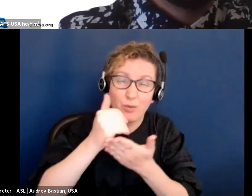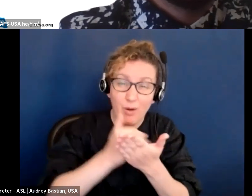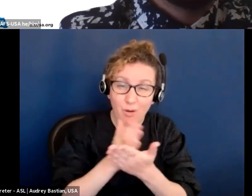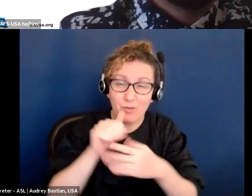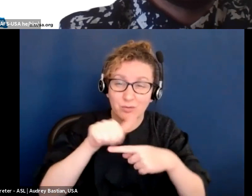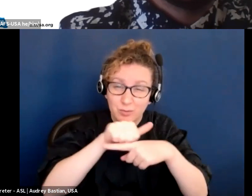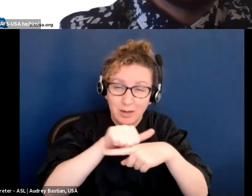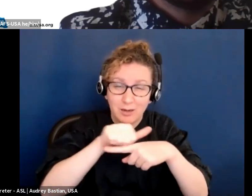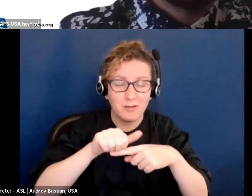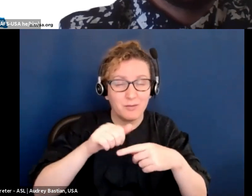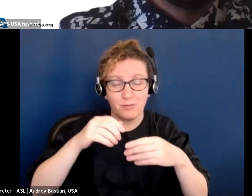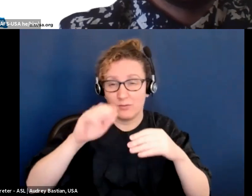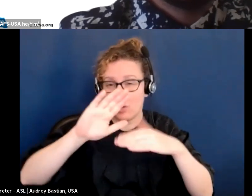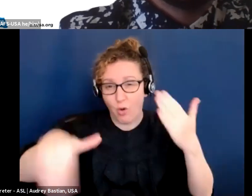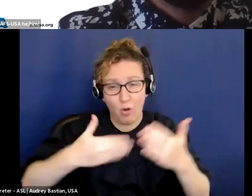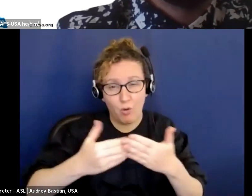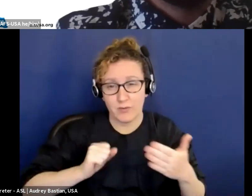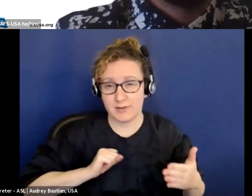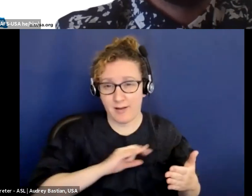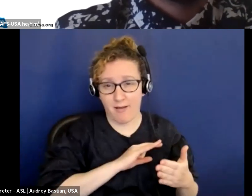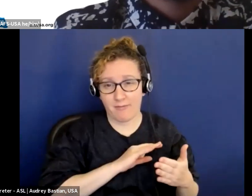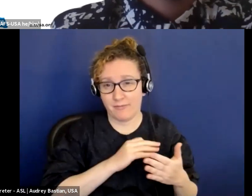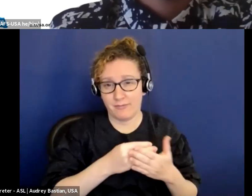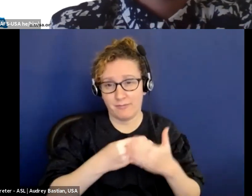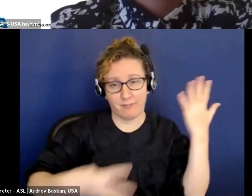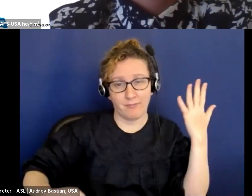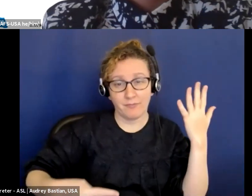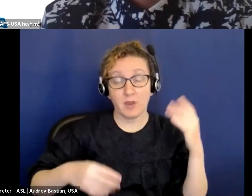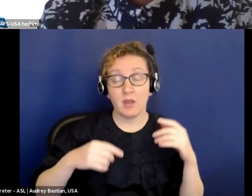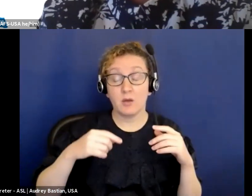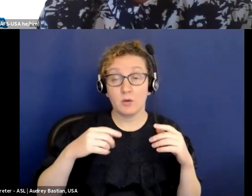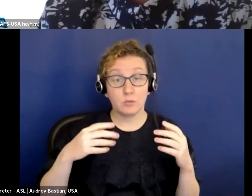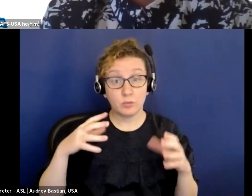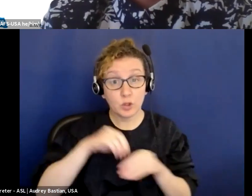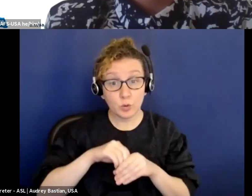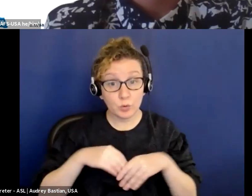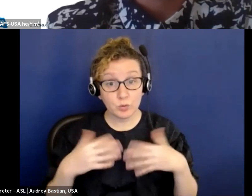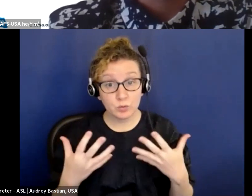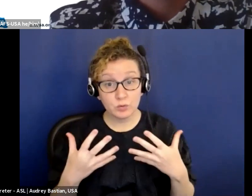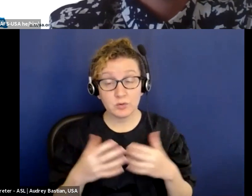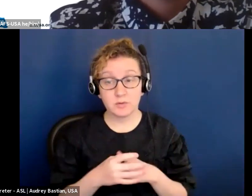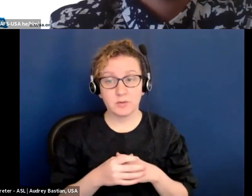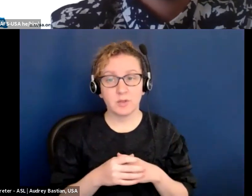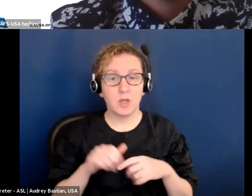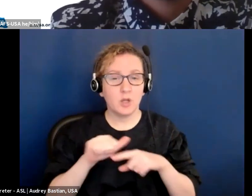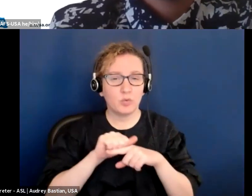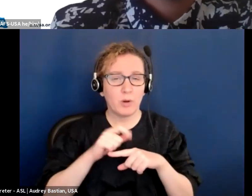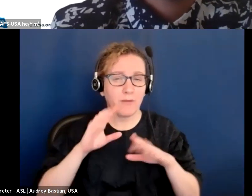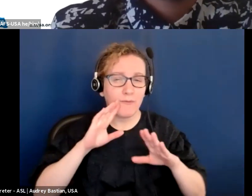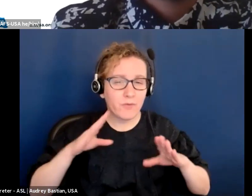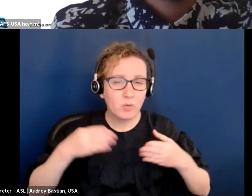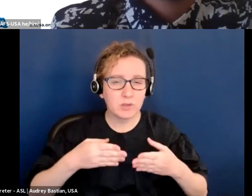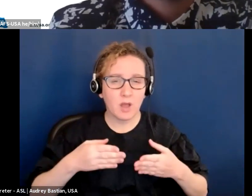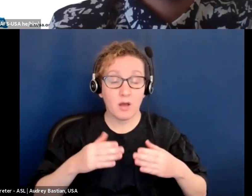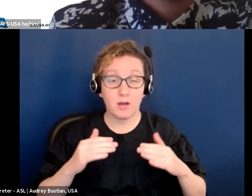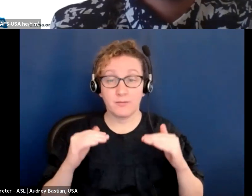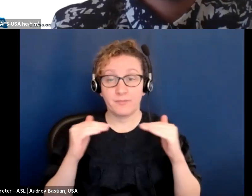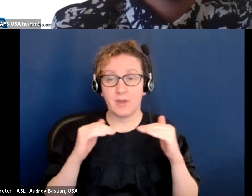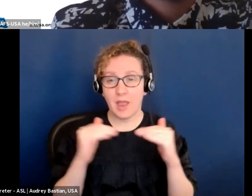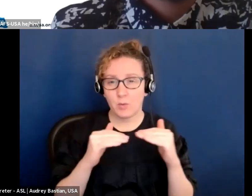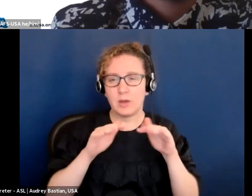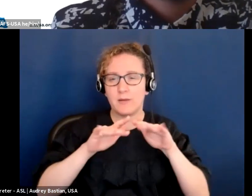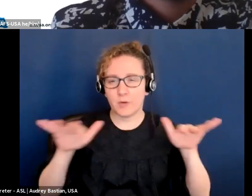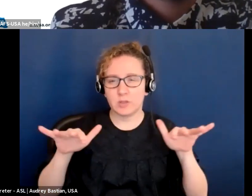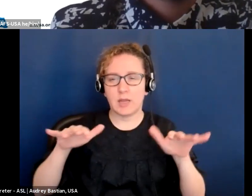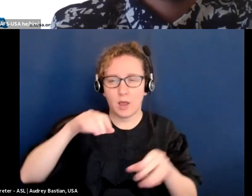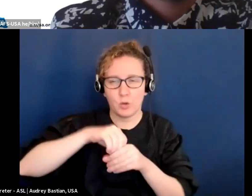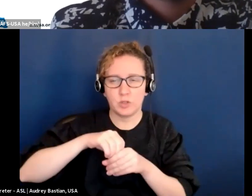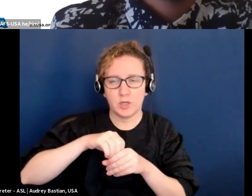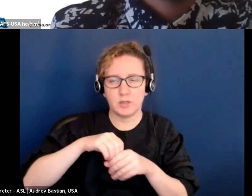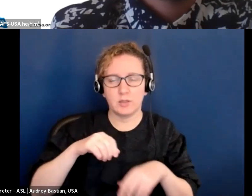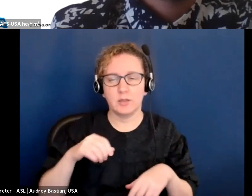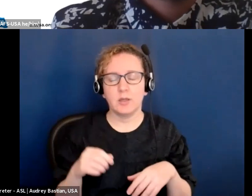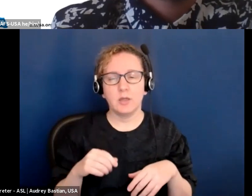of our staff. This includes training focused on equity, diversity, inclusion as well as